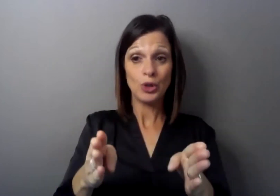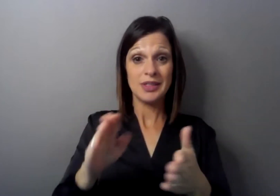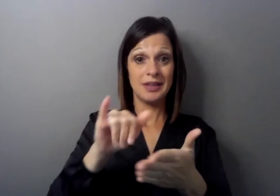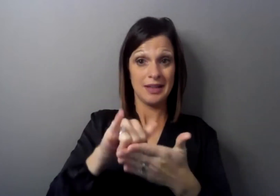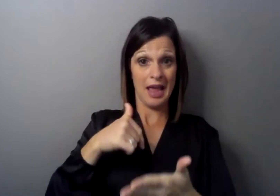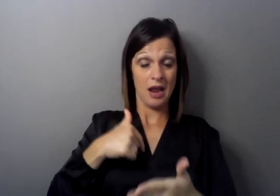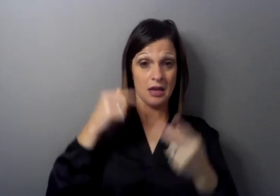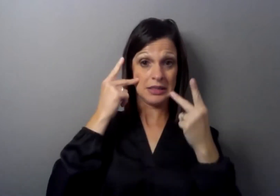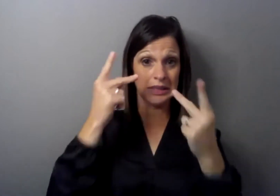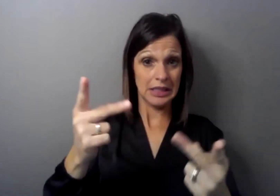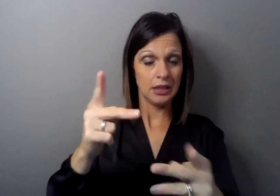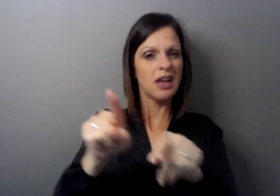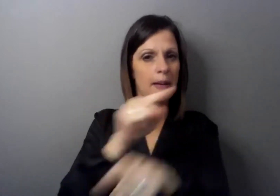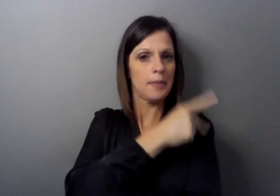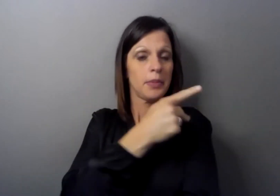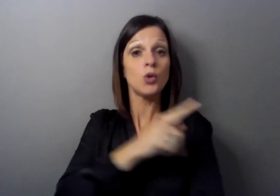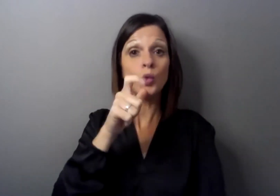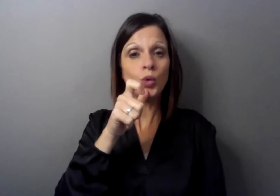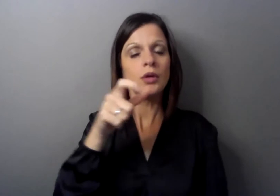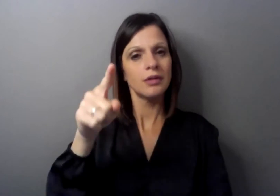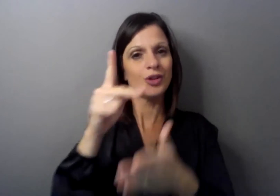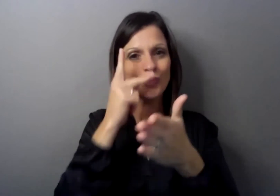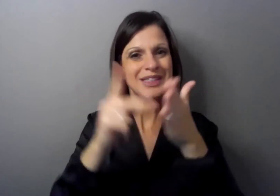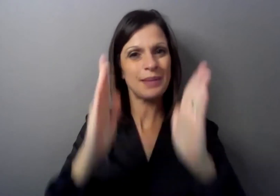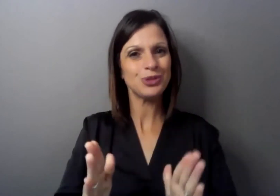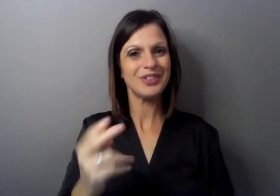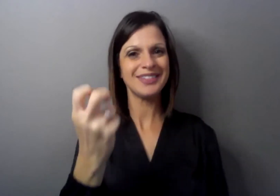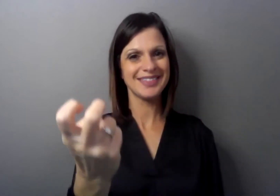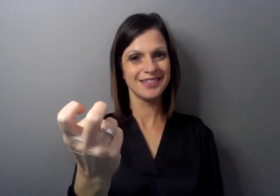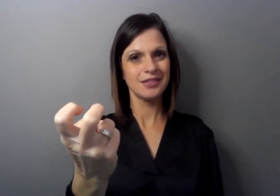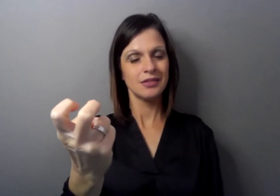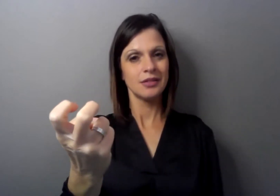If they have the portrayal of, you know. Stigma.